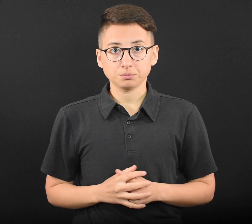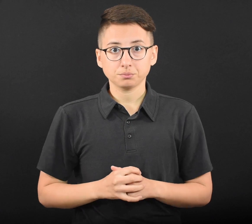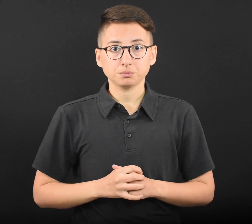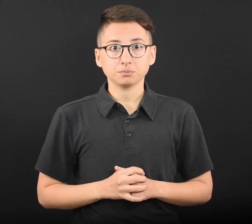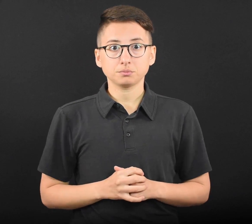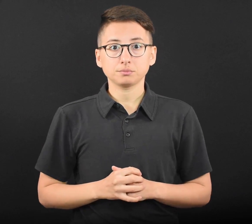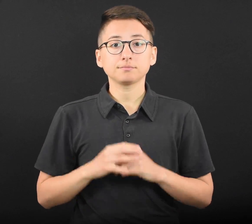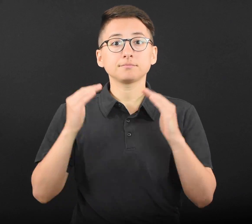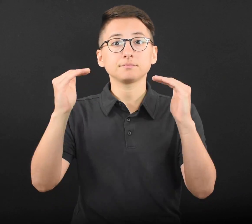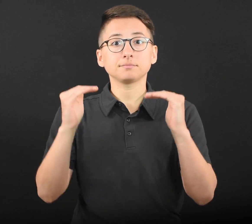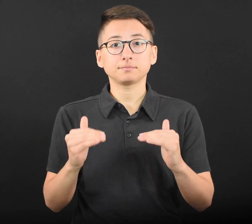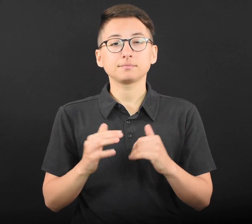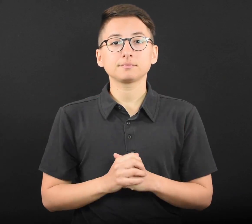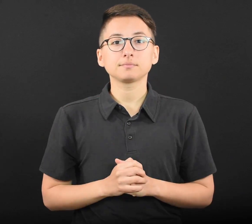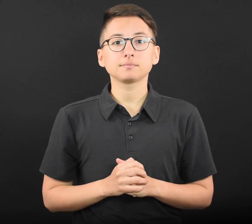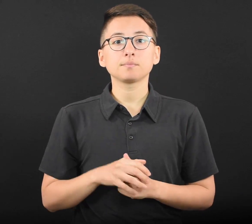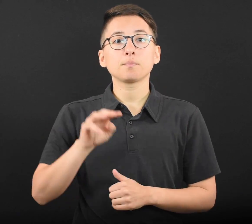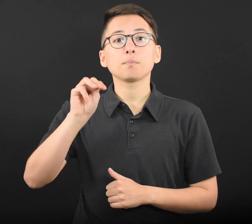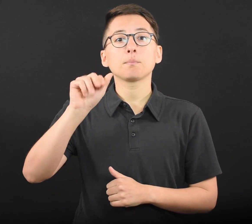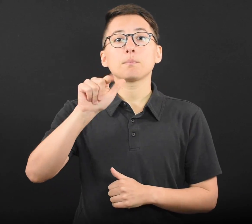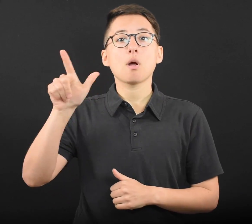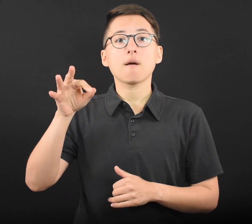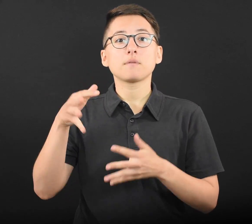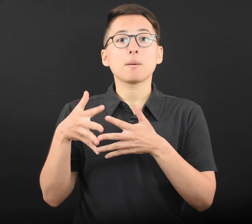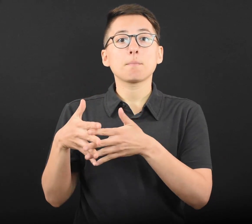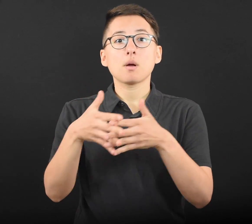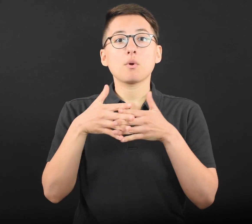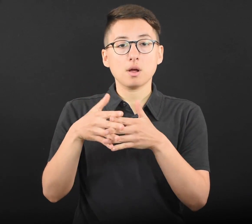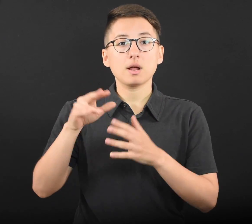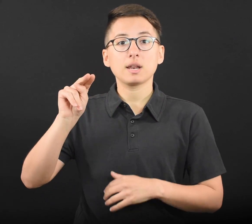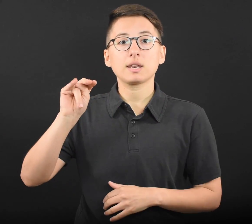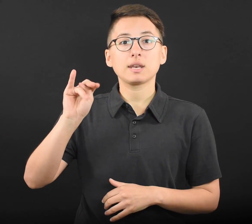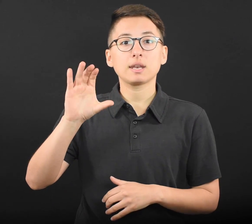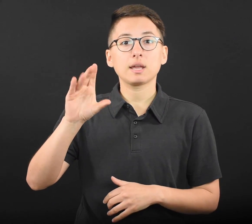Mall of America Nickelodeon Universe Pass ●